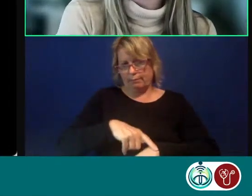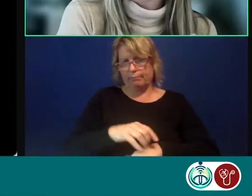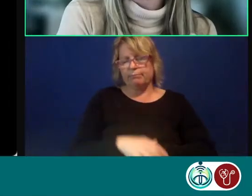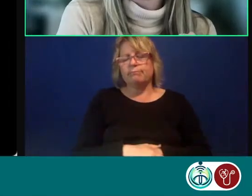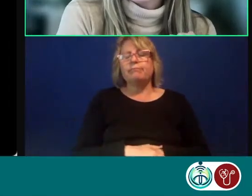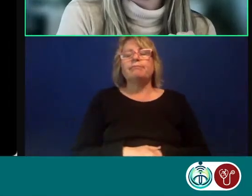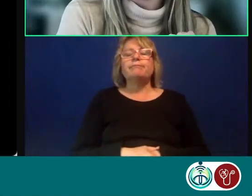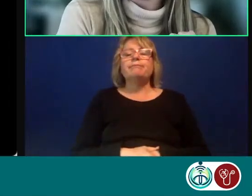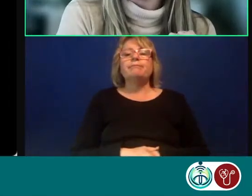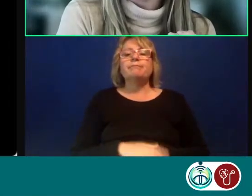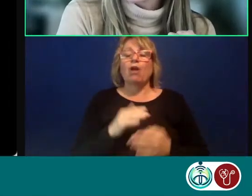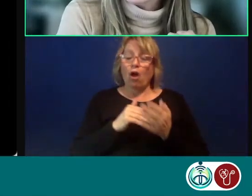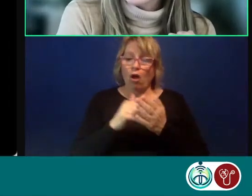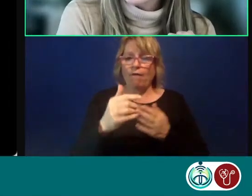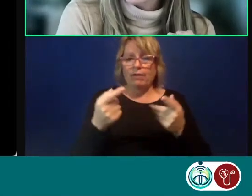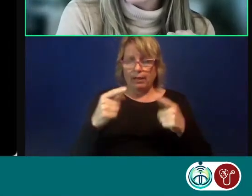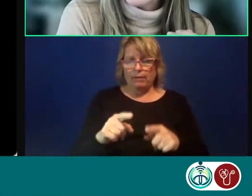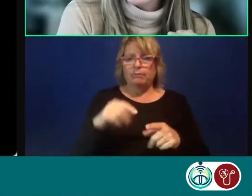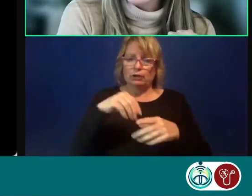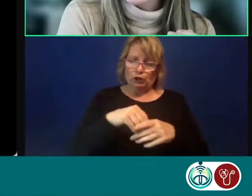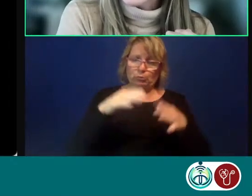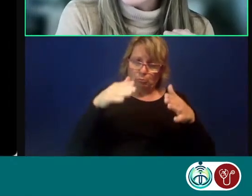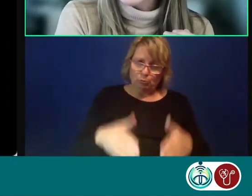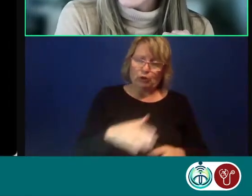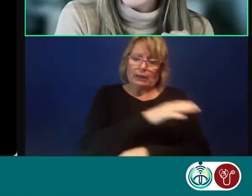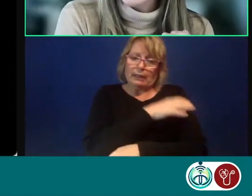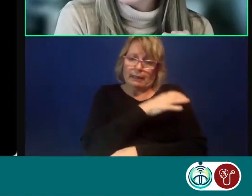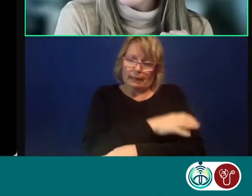This often happens in in-person, clinical environments, where sensory challenges are